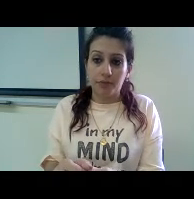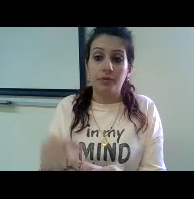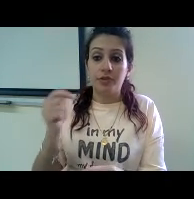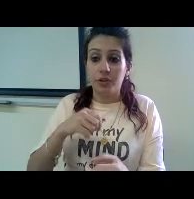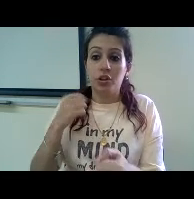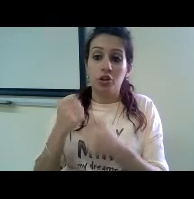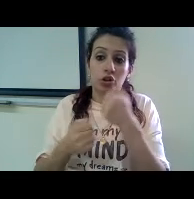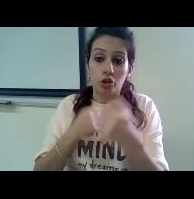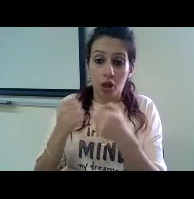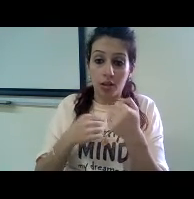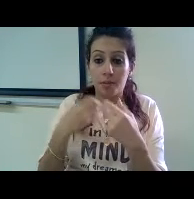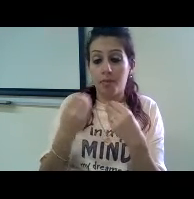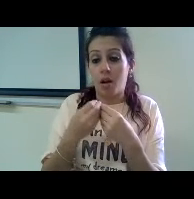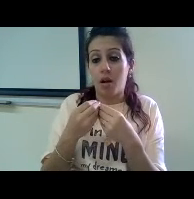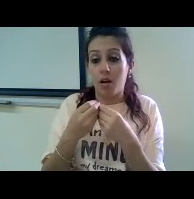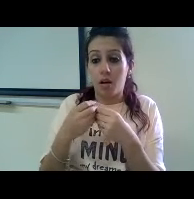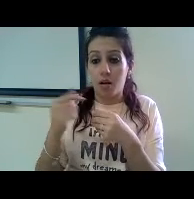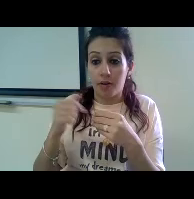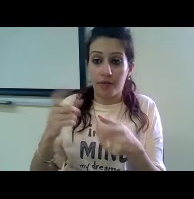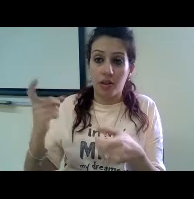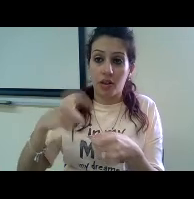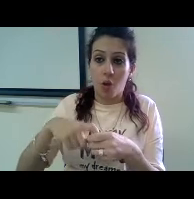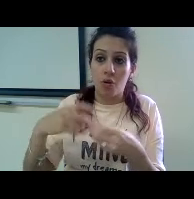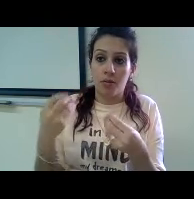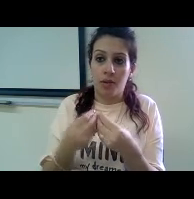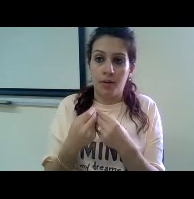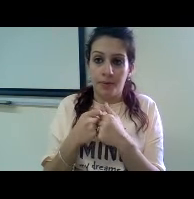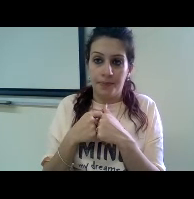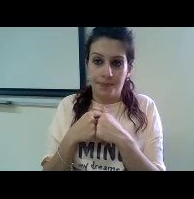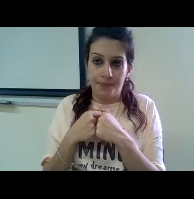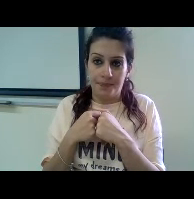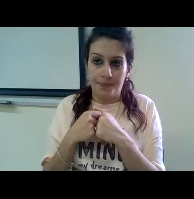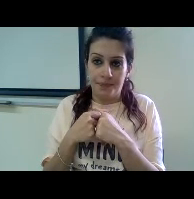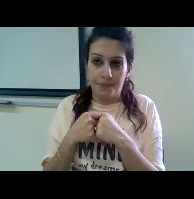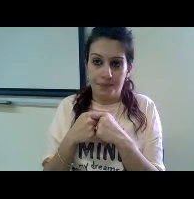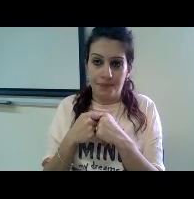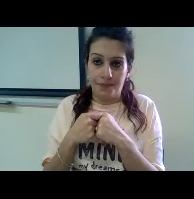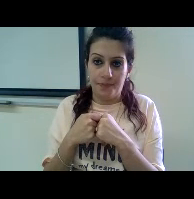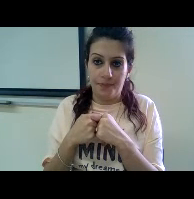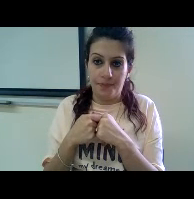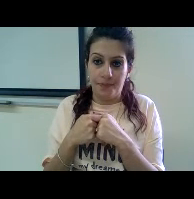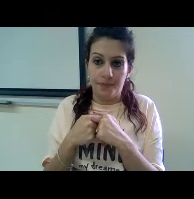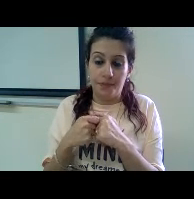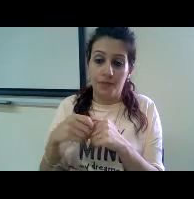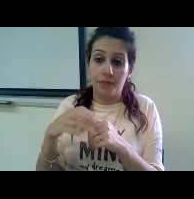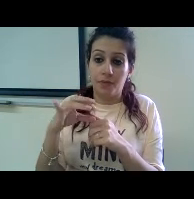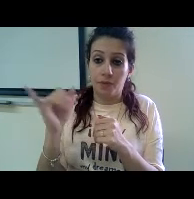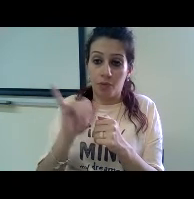actively involved as the teaching partners for children's learning at home.